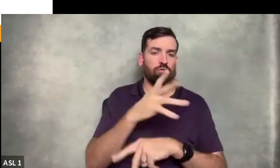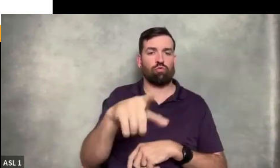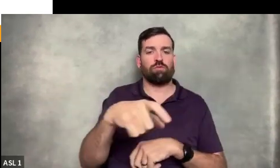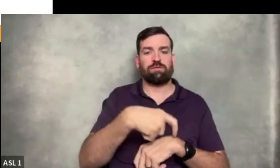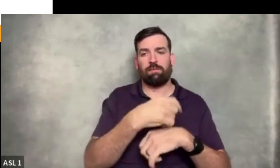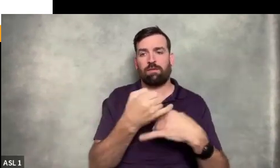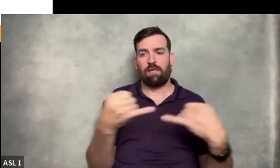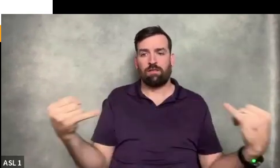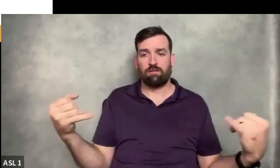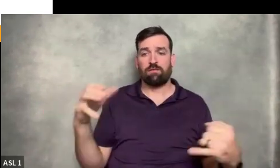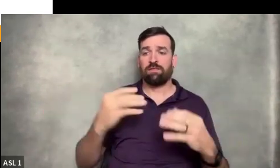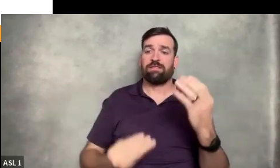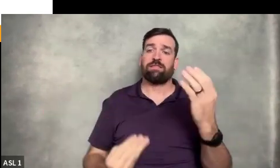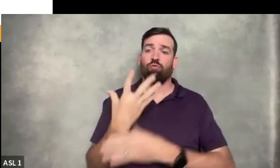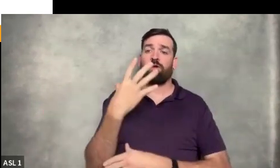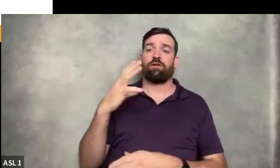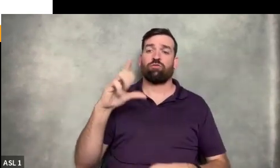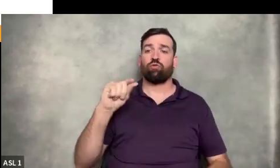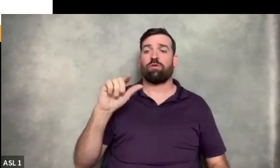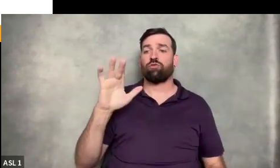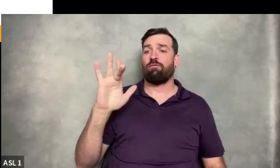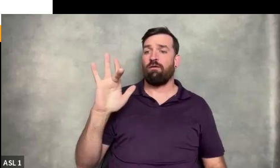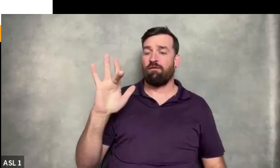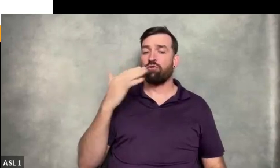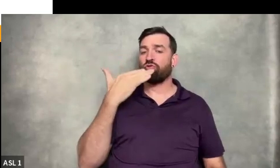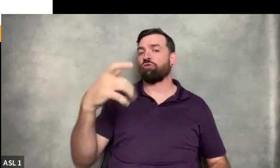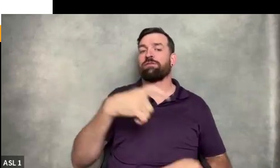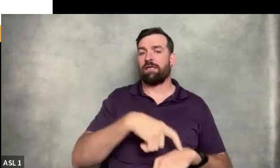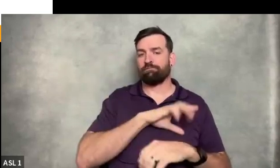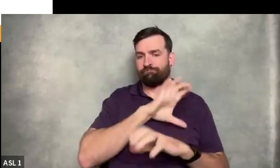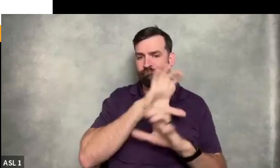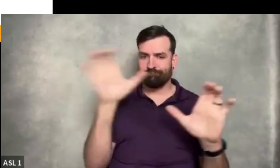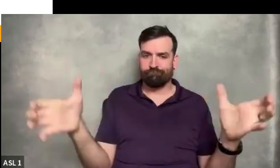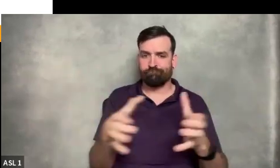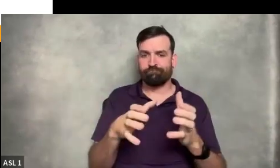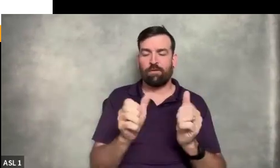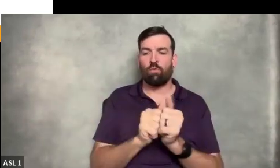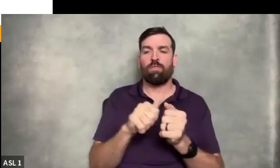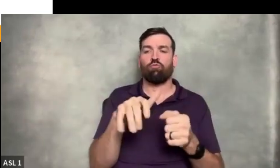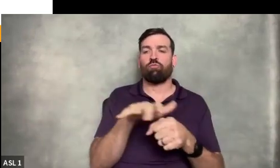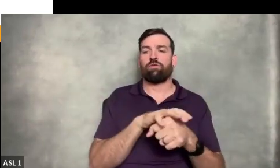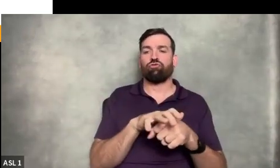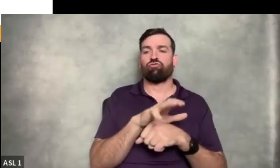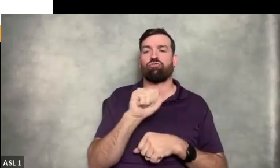of 2025 would be a good time to meet with your Regional Administrator, talk about where you are